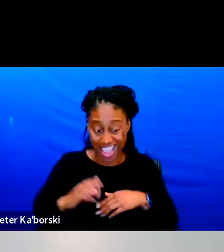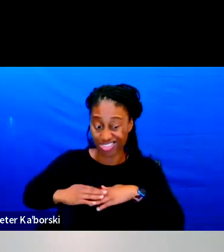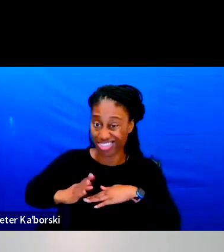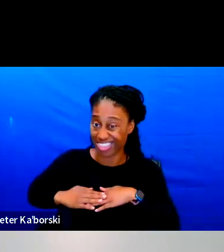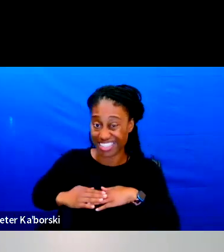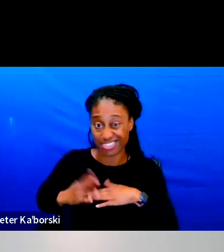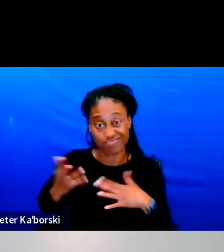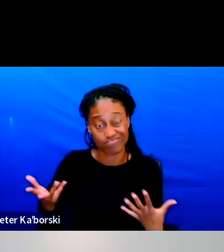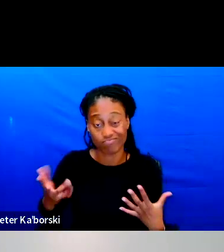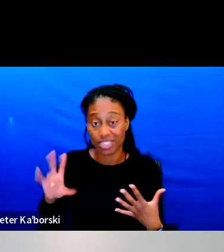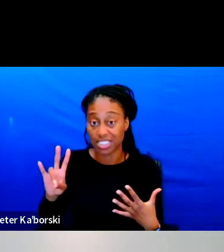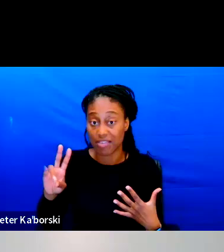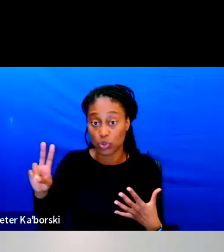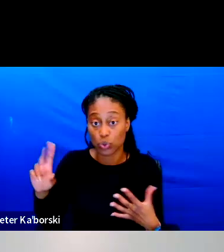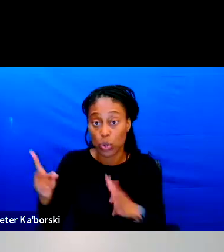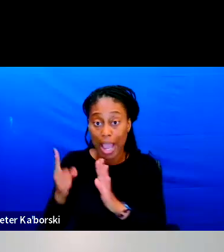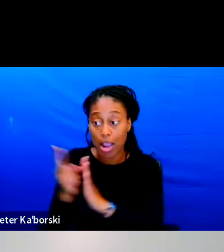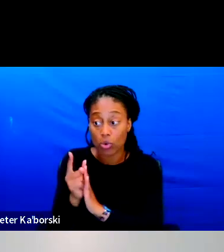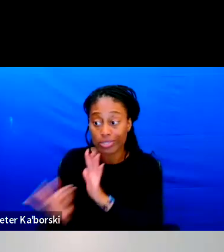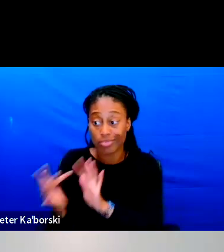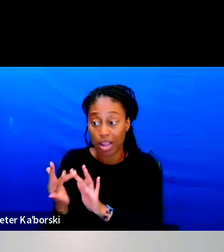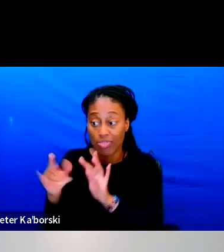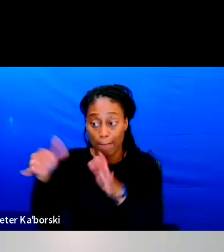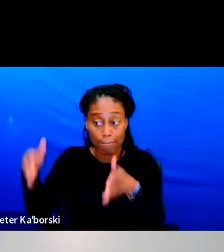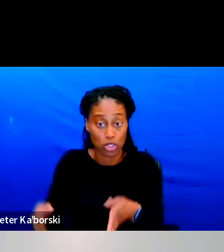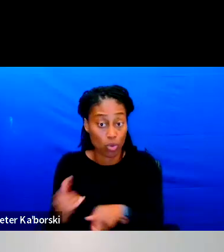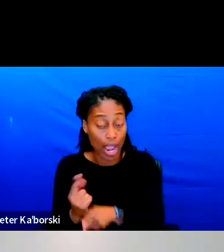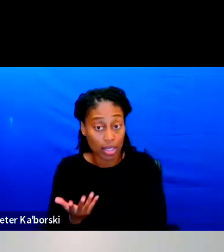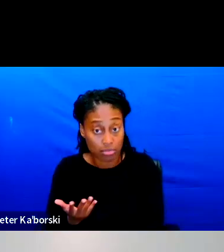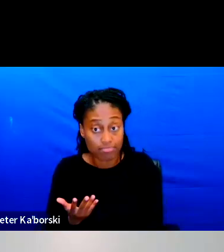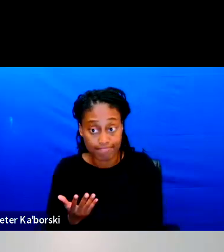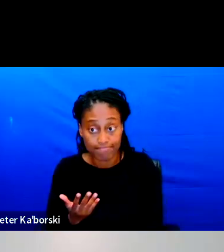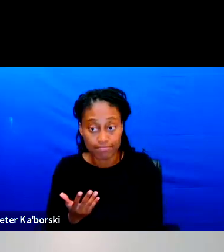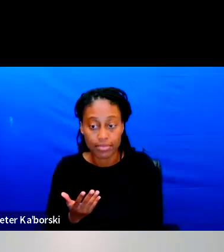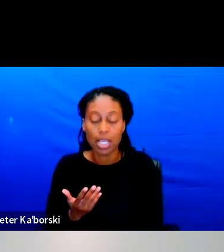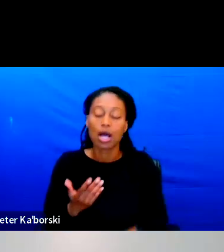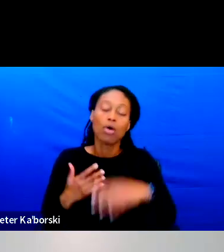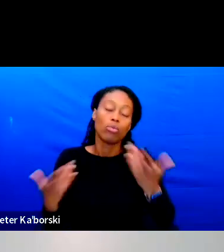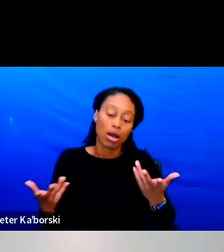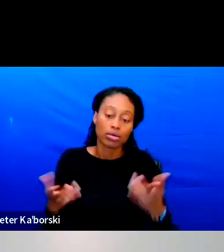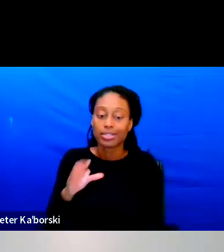Kyle Kleist: within 72 h we've gotten back to the person. Kyle Kleist: But our like, Sandra said. I think